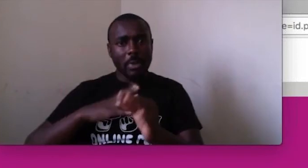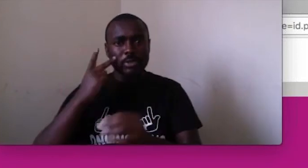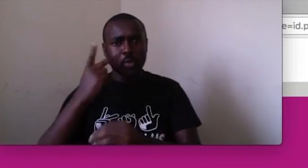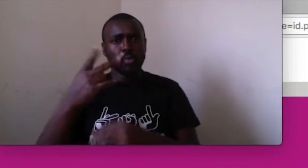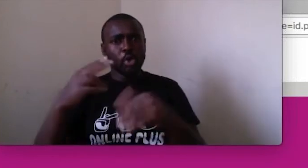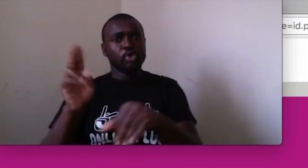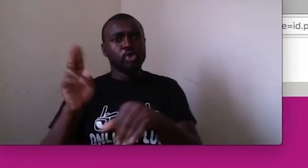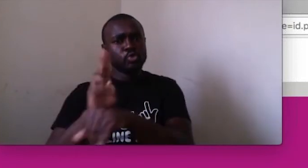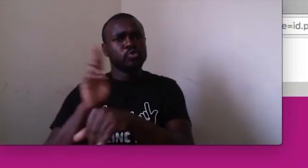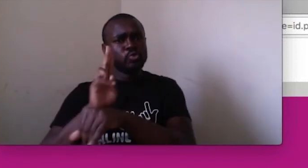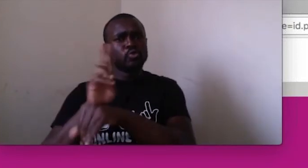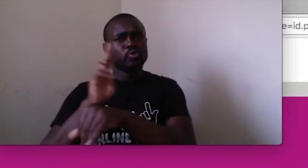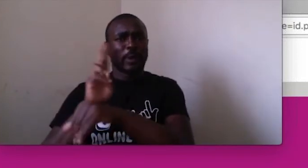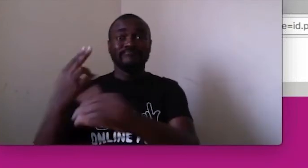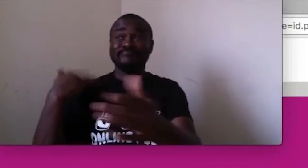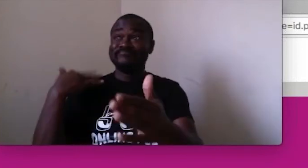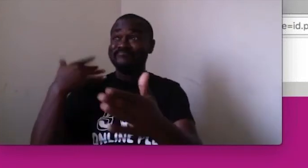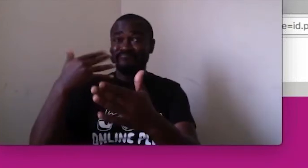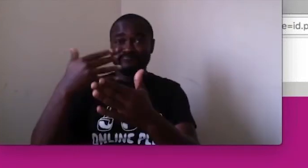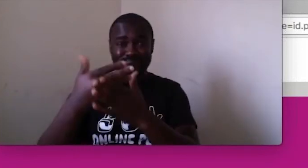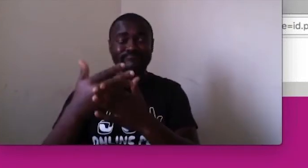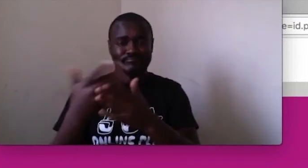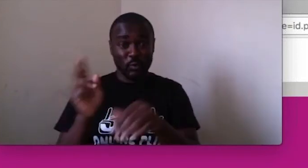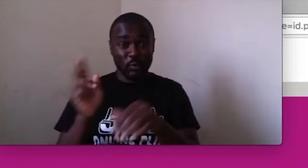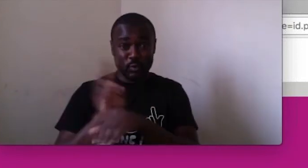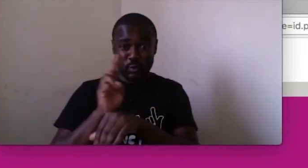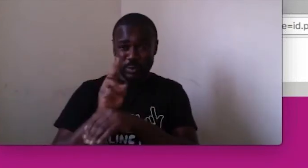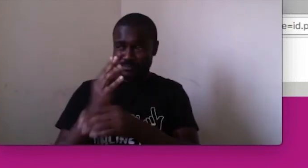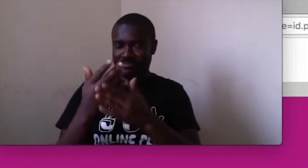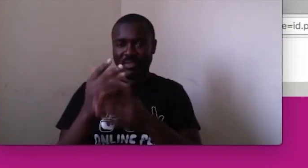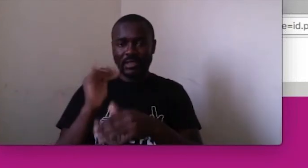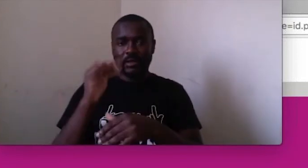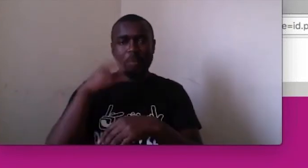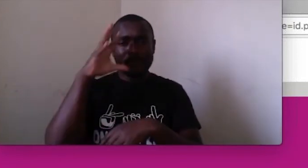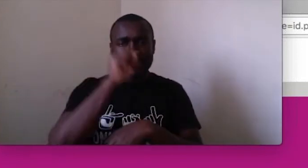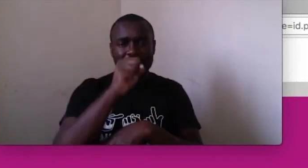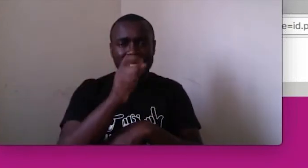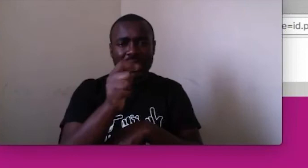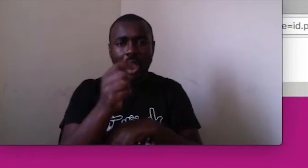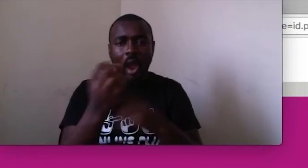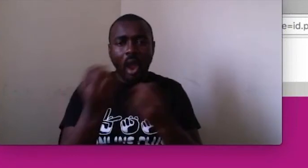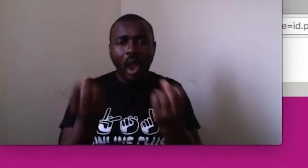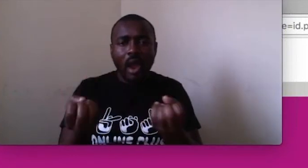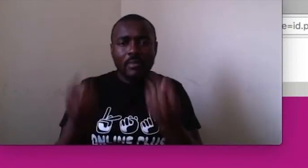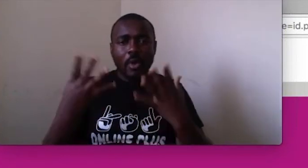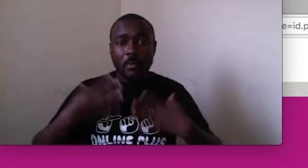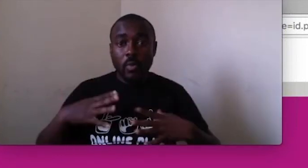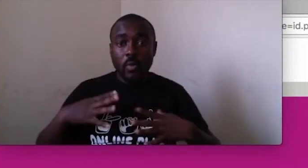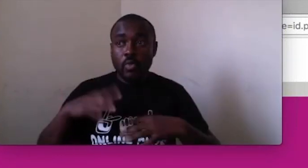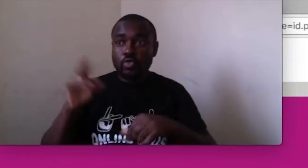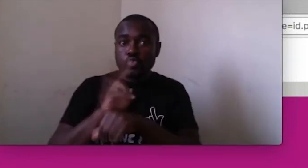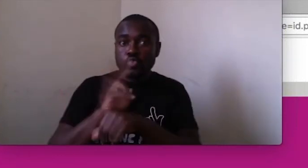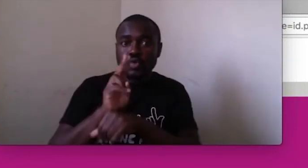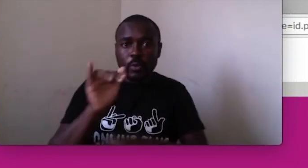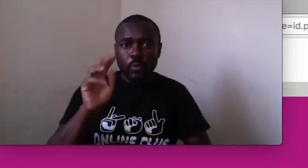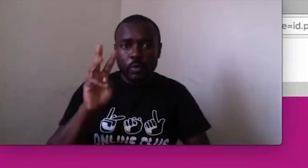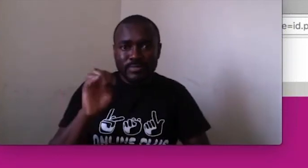I didn't have a clue of how to do that so I missed the key on